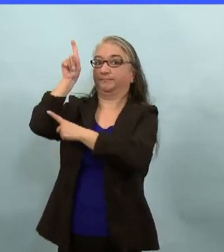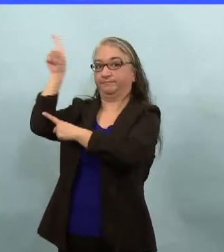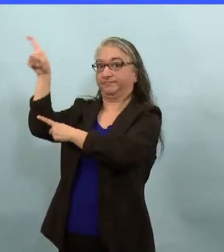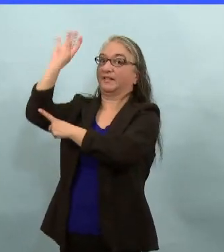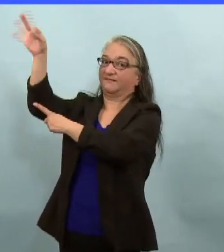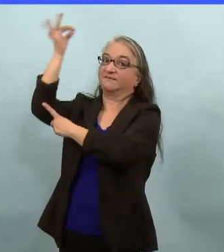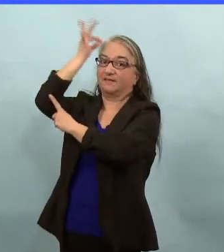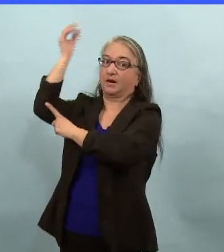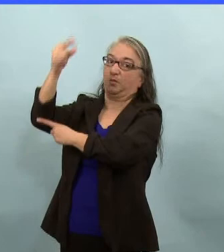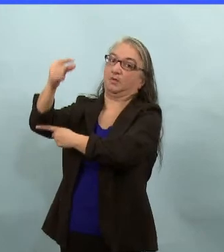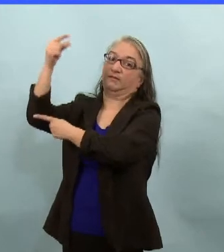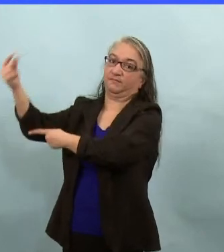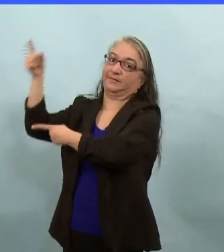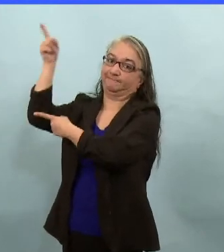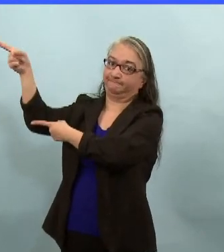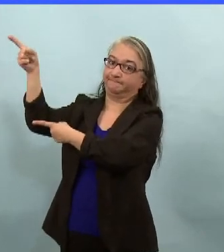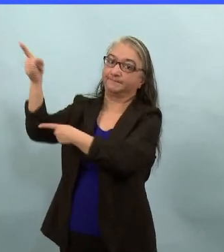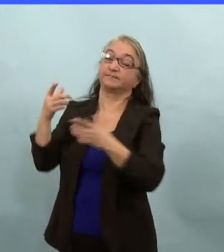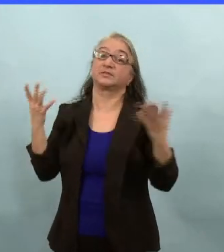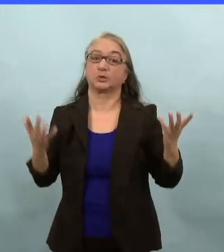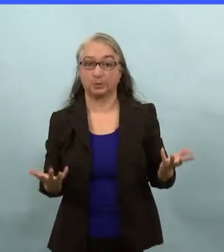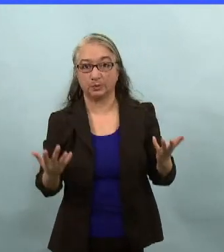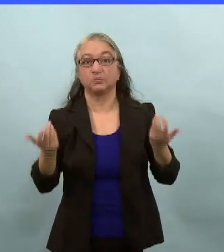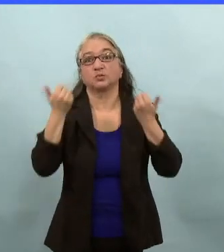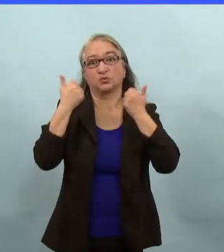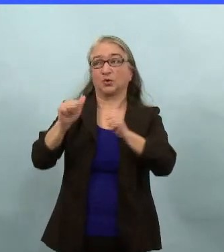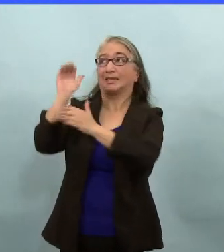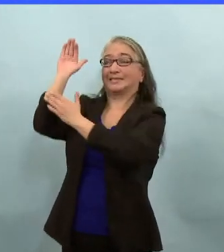on that and see what that means for northern manitoba and when you can expect to see that